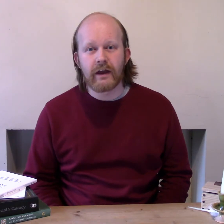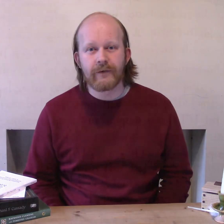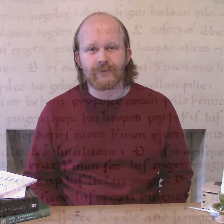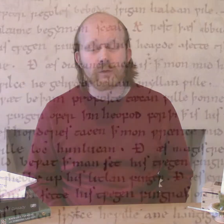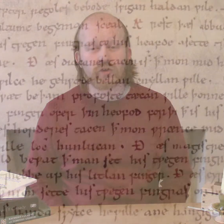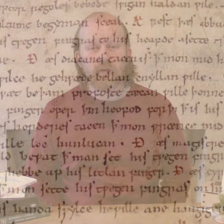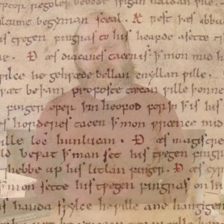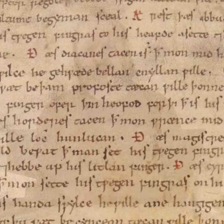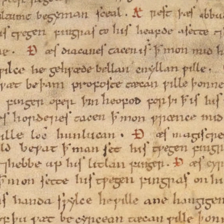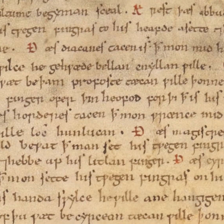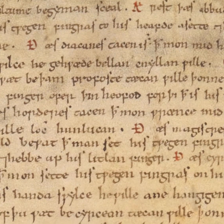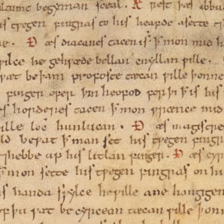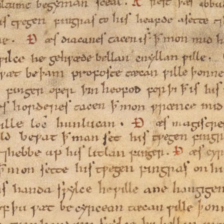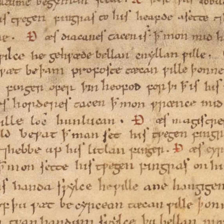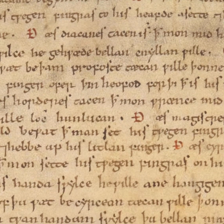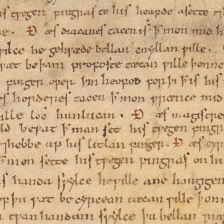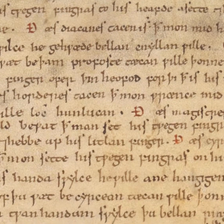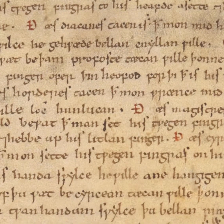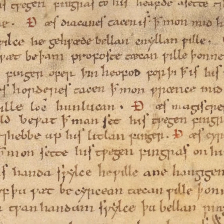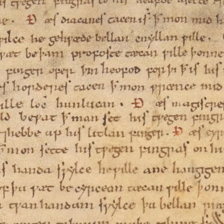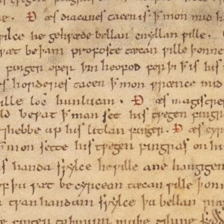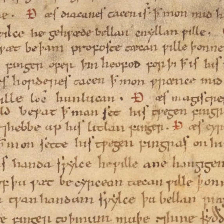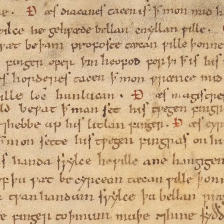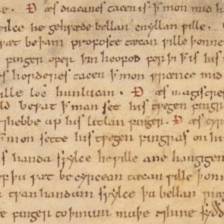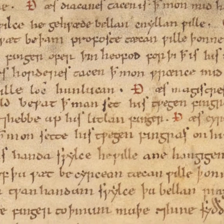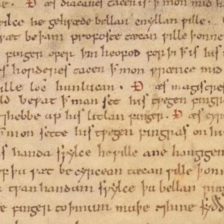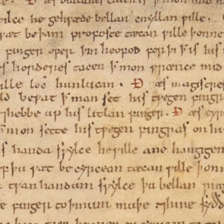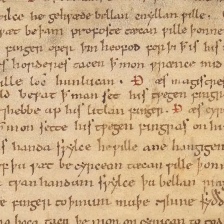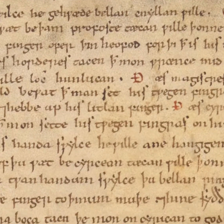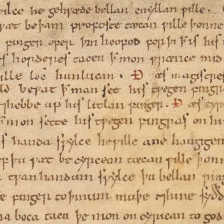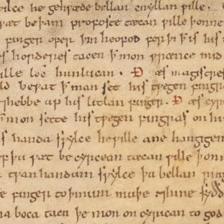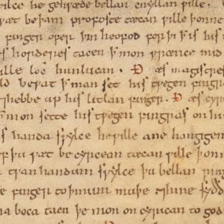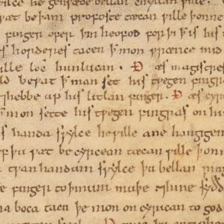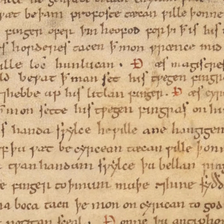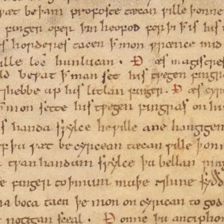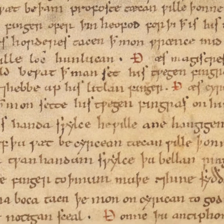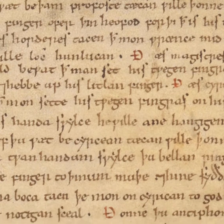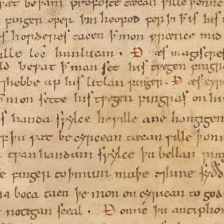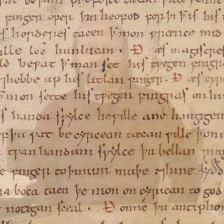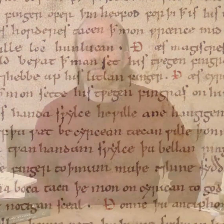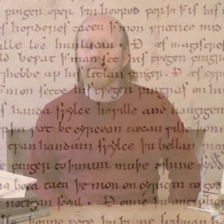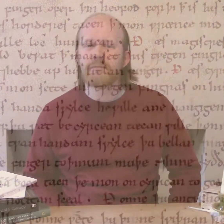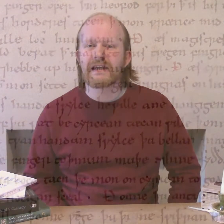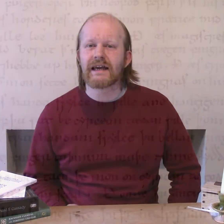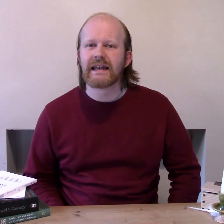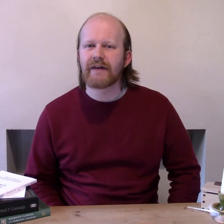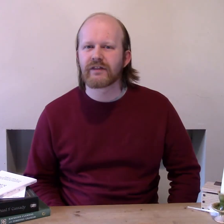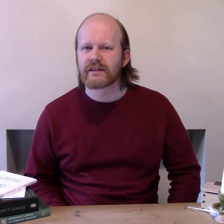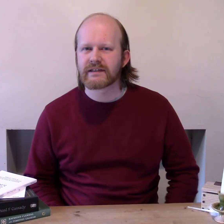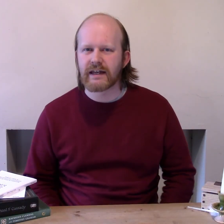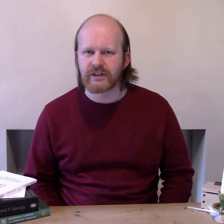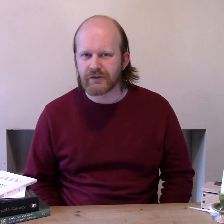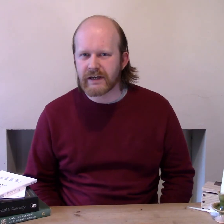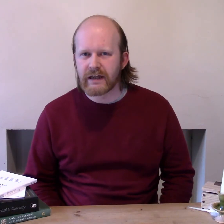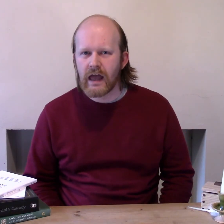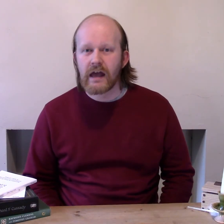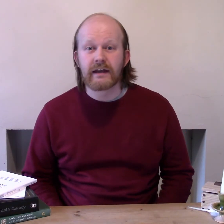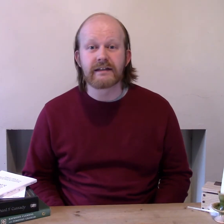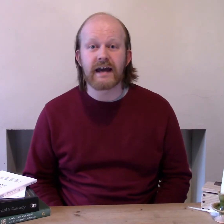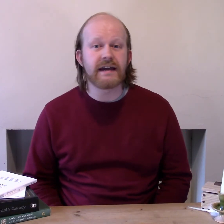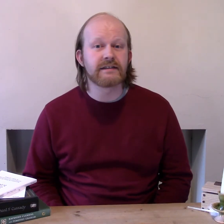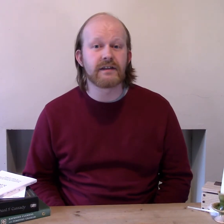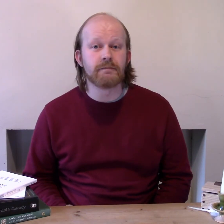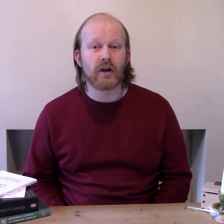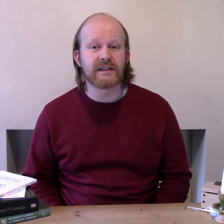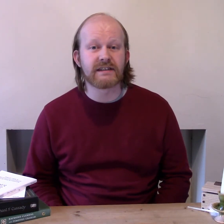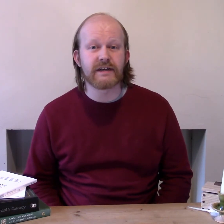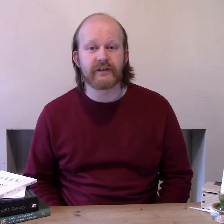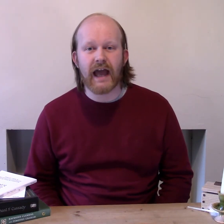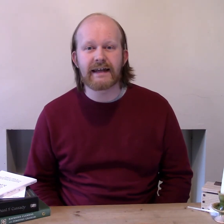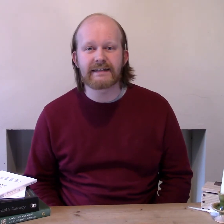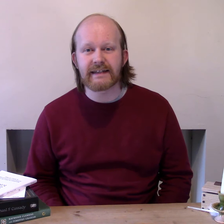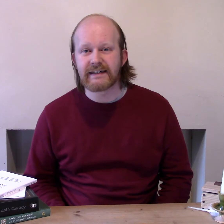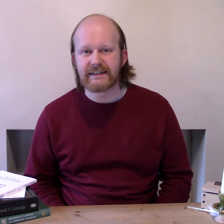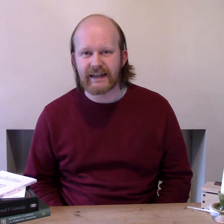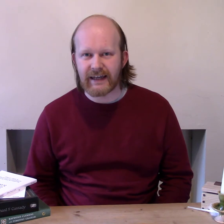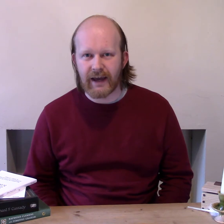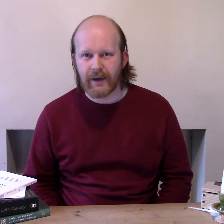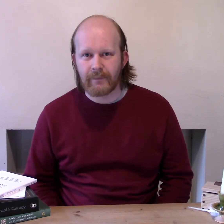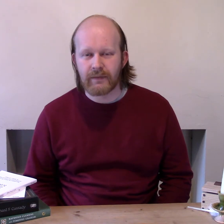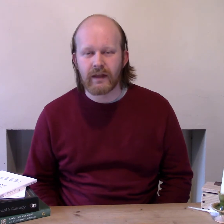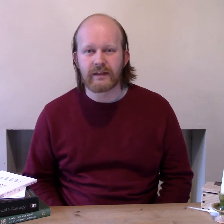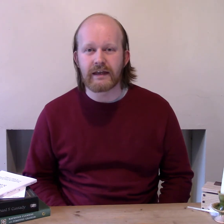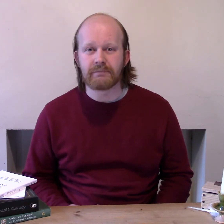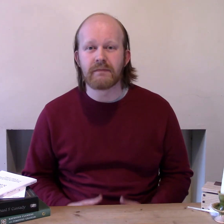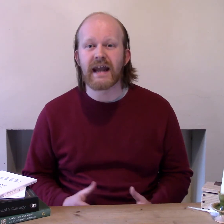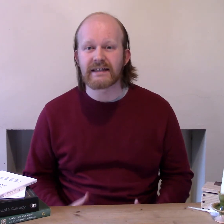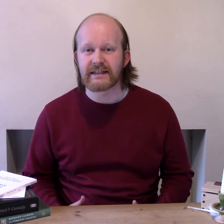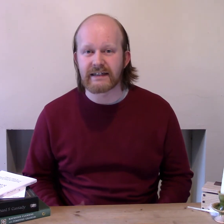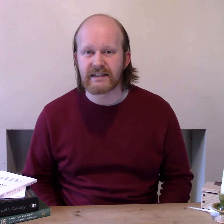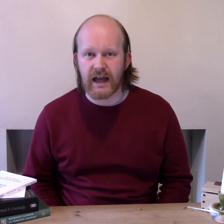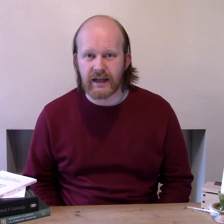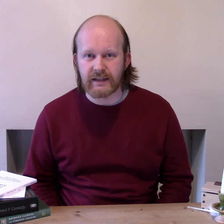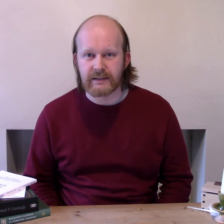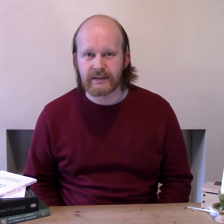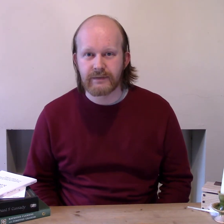from Christchurch, Canterbury. This document, dating from the mid 11th century contains the Monasteriales Indicia or monastic signs.